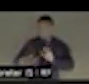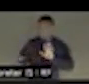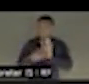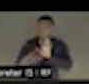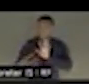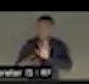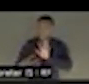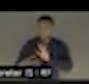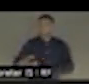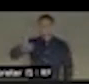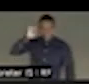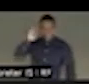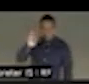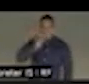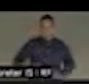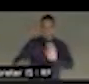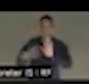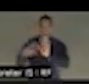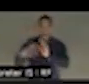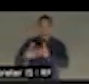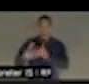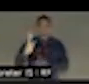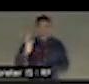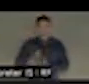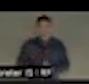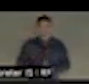approvement from the funding instrument, it will be published, of course,